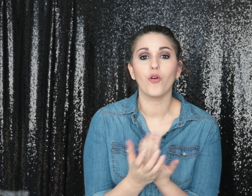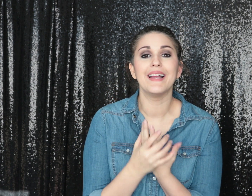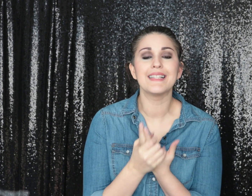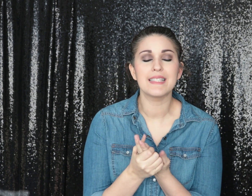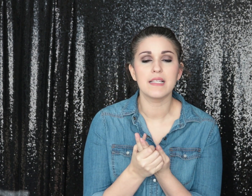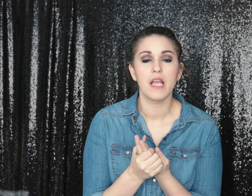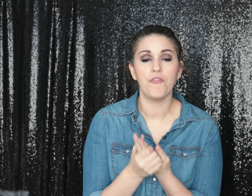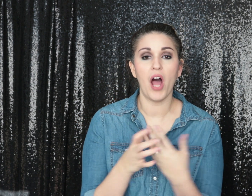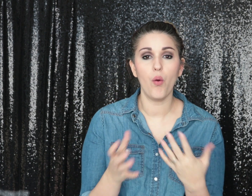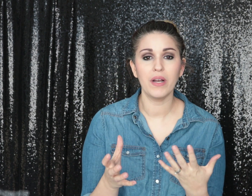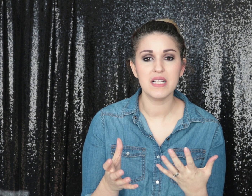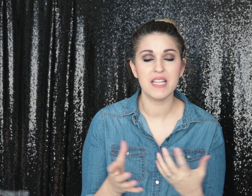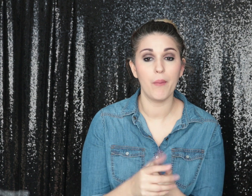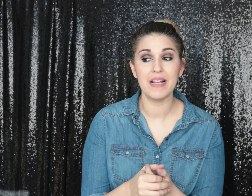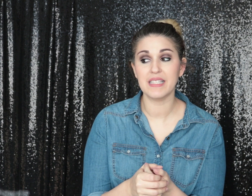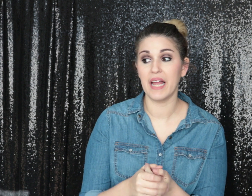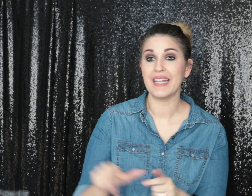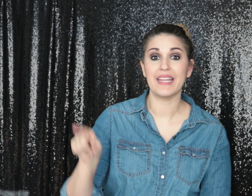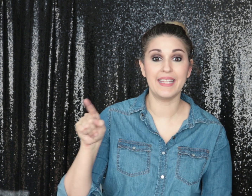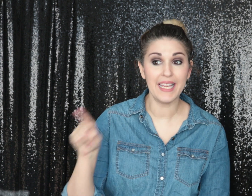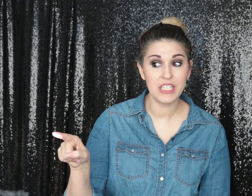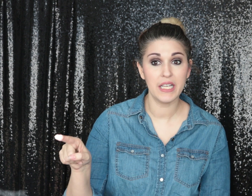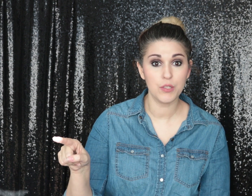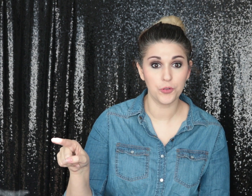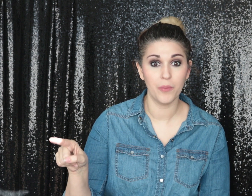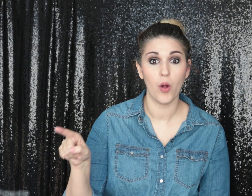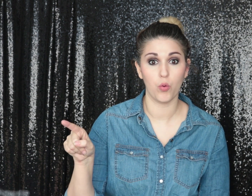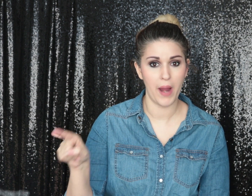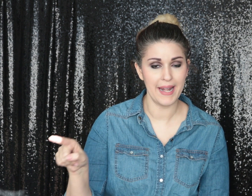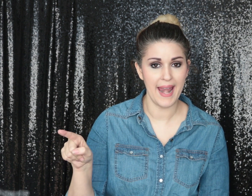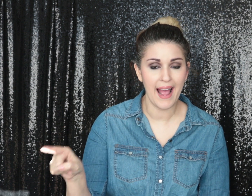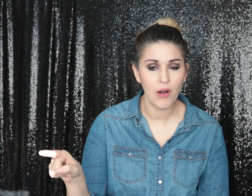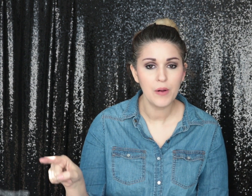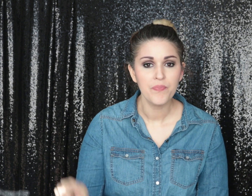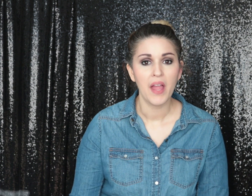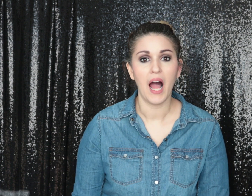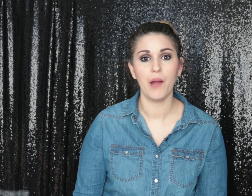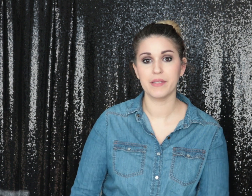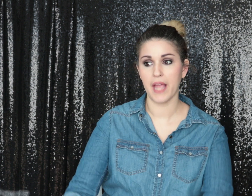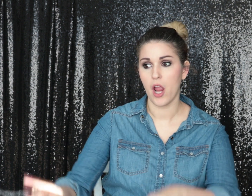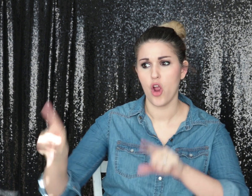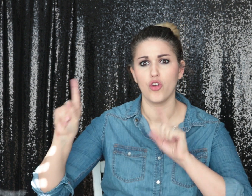For instance, if I wanted to tell my son, get to his room right now, I would say